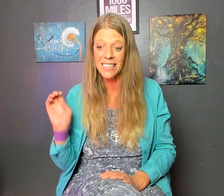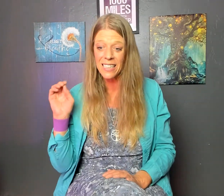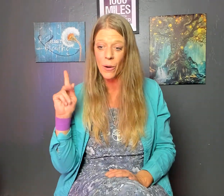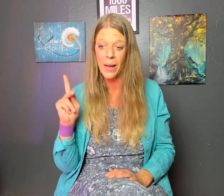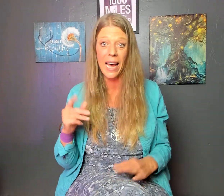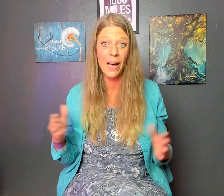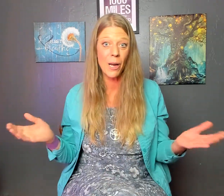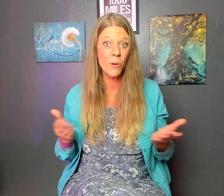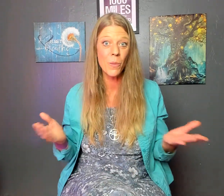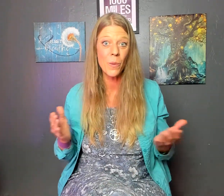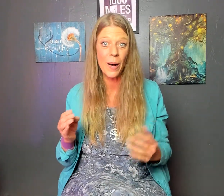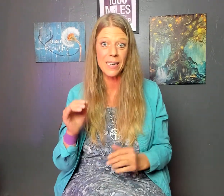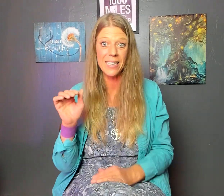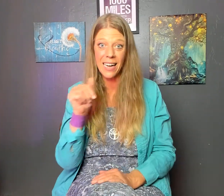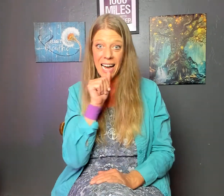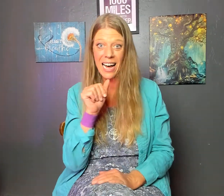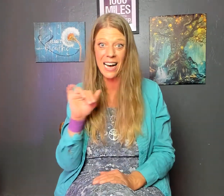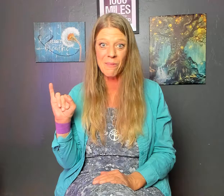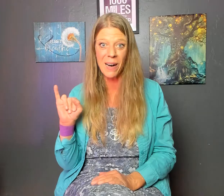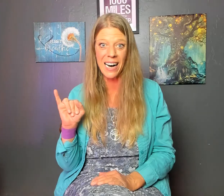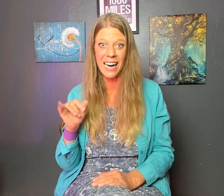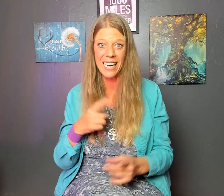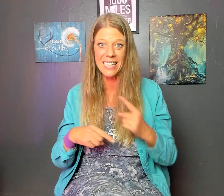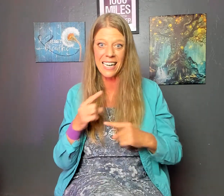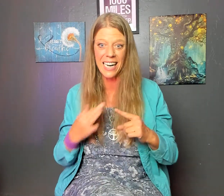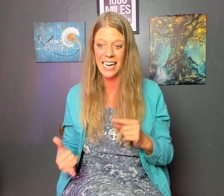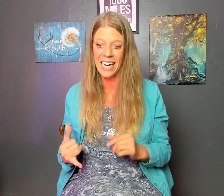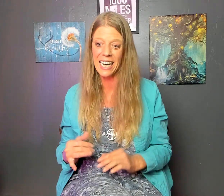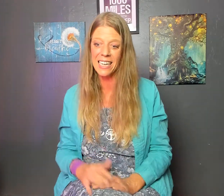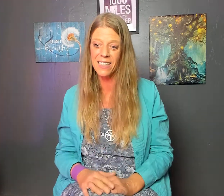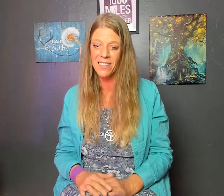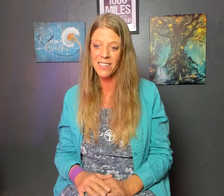OK, what am I signing?